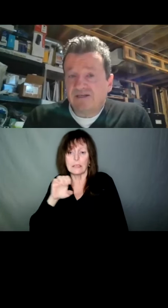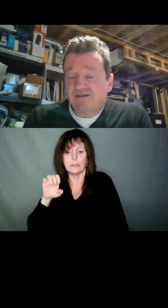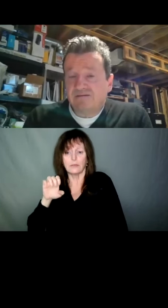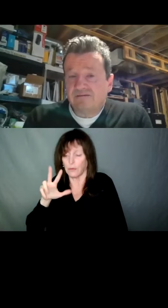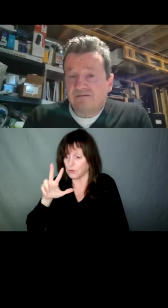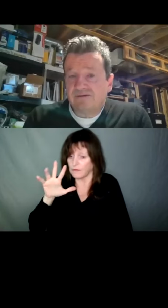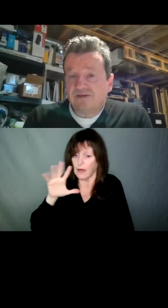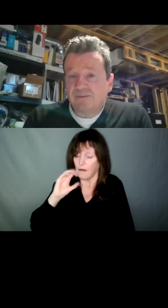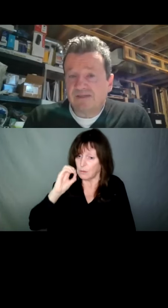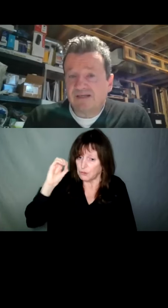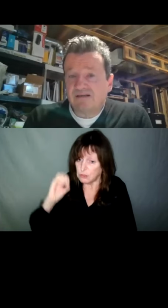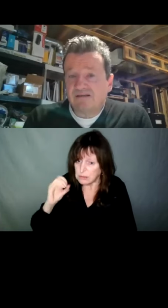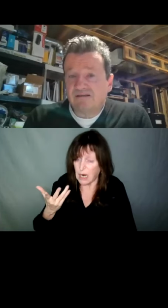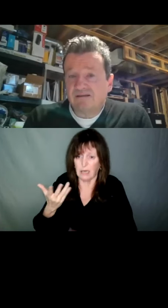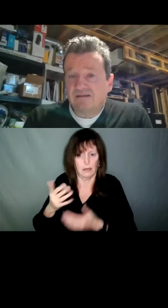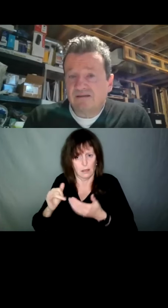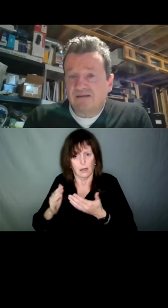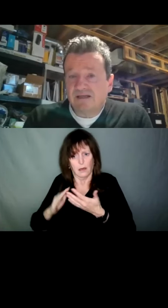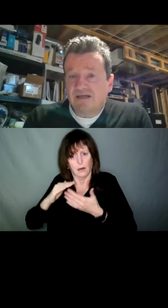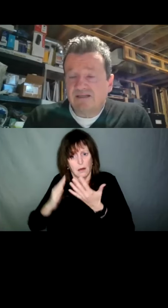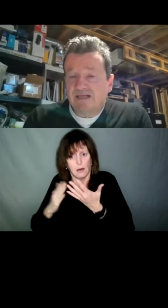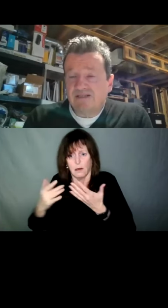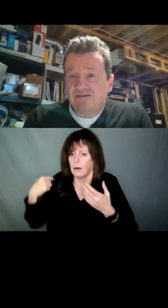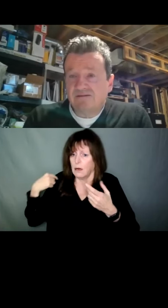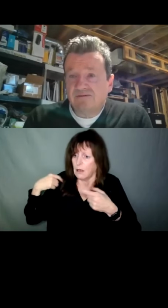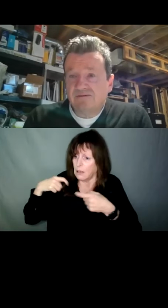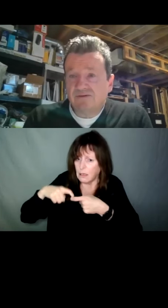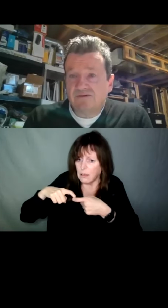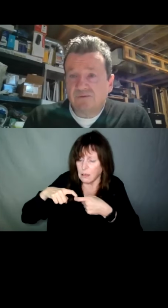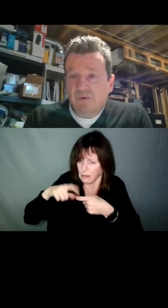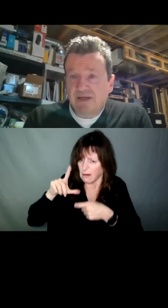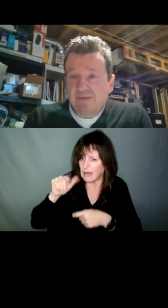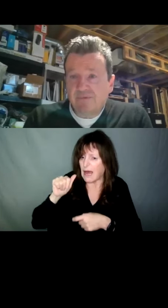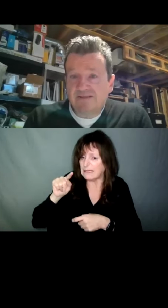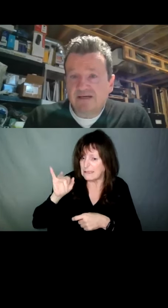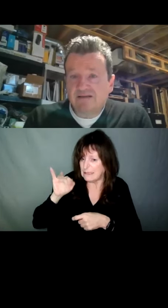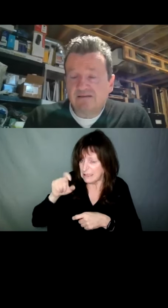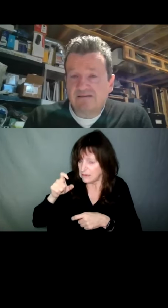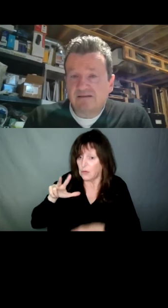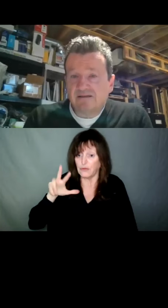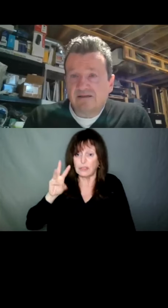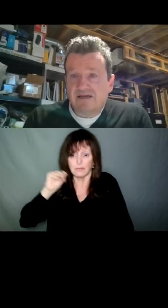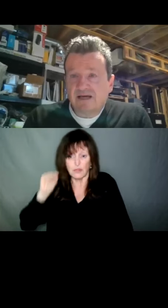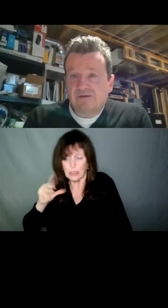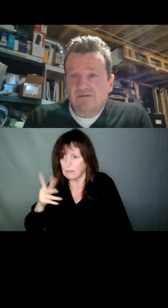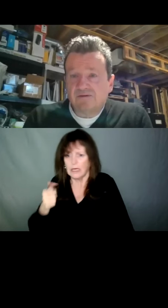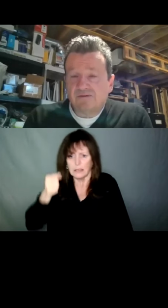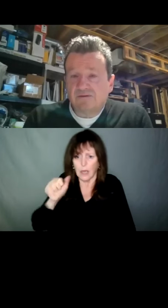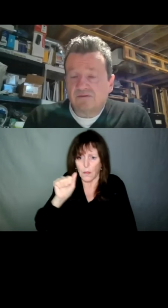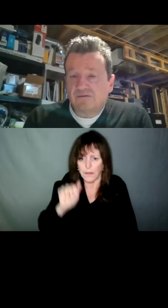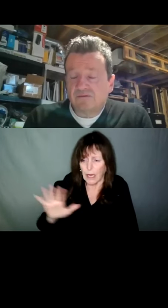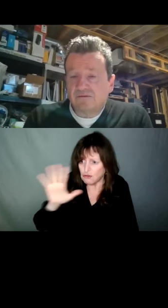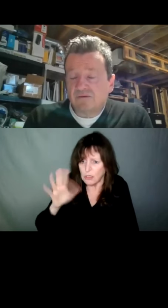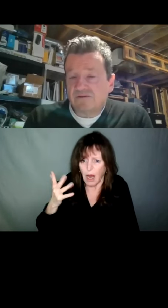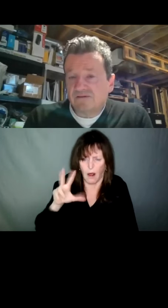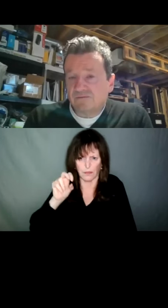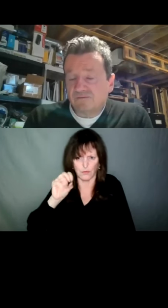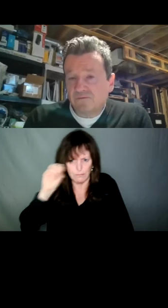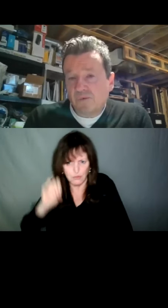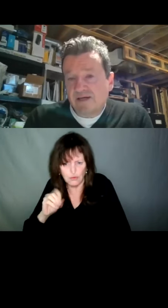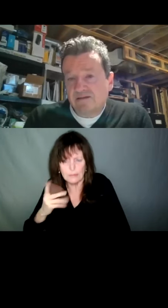Middle Eastern 35%,